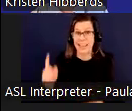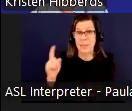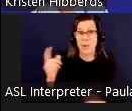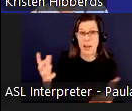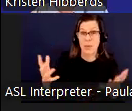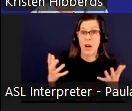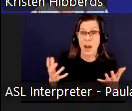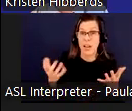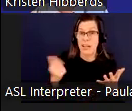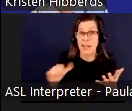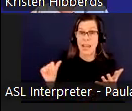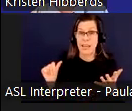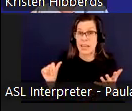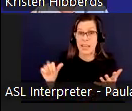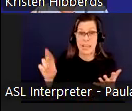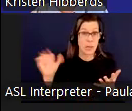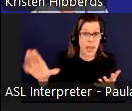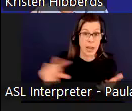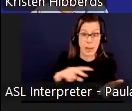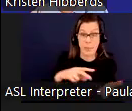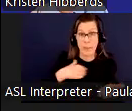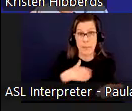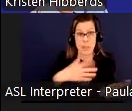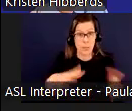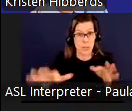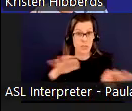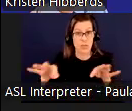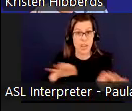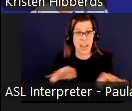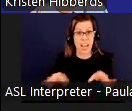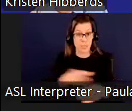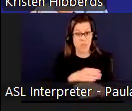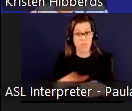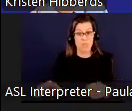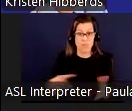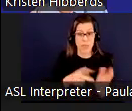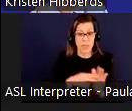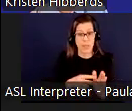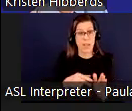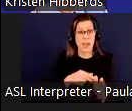Any of the rec members want to share on definitions before we move on to authority and responsibility?